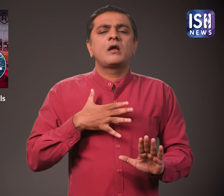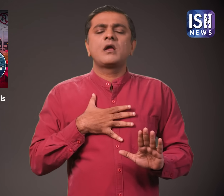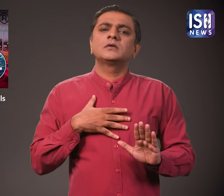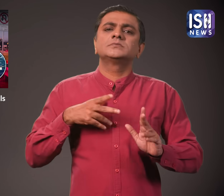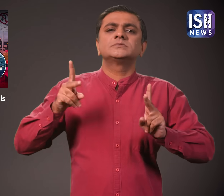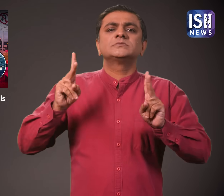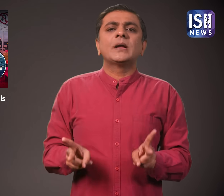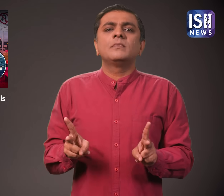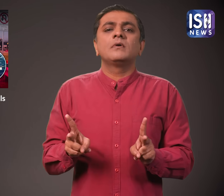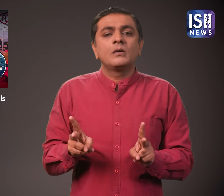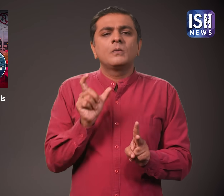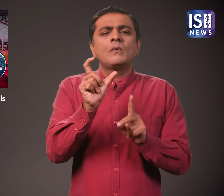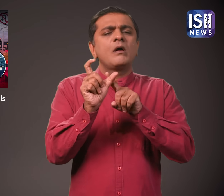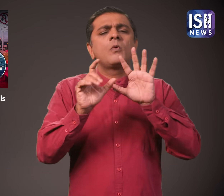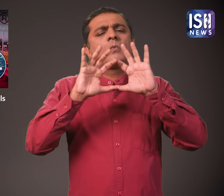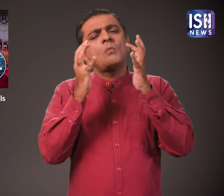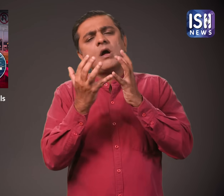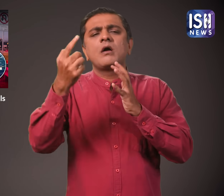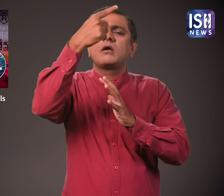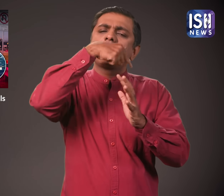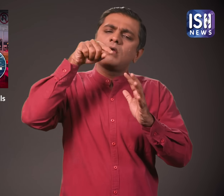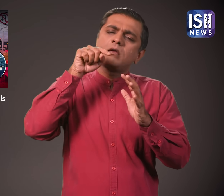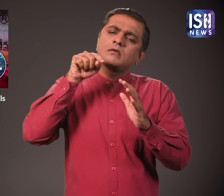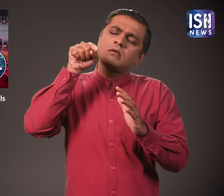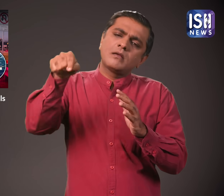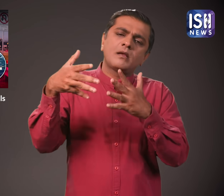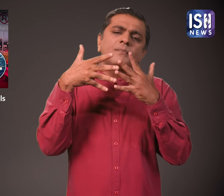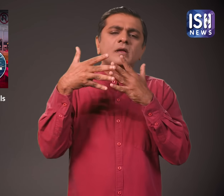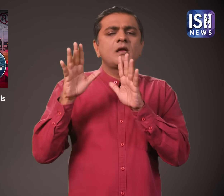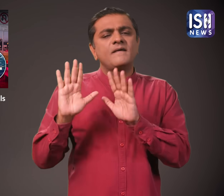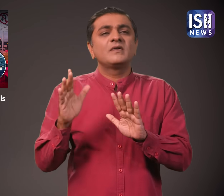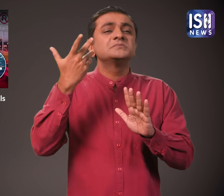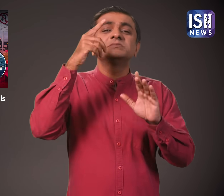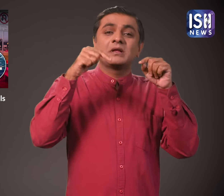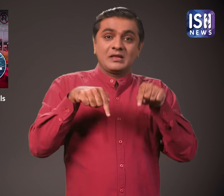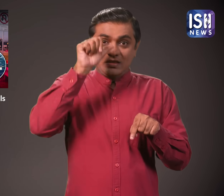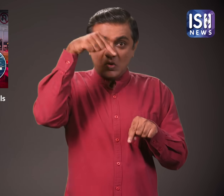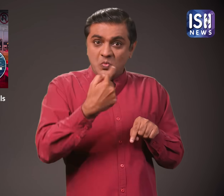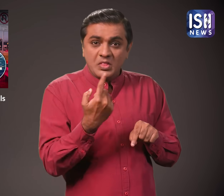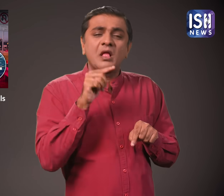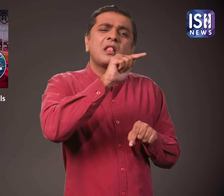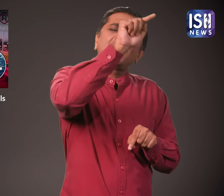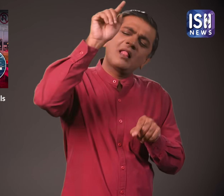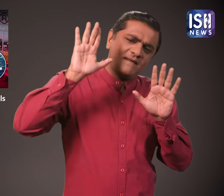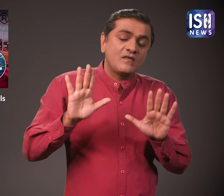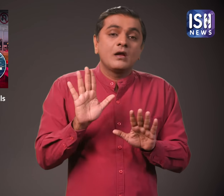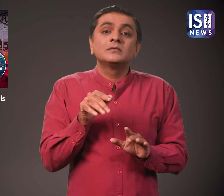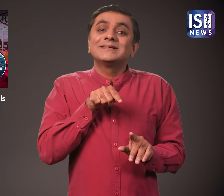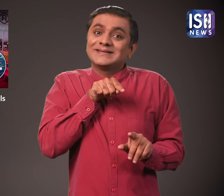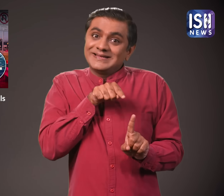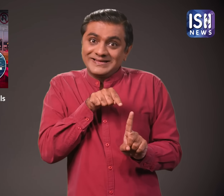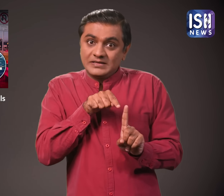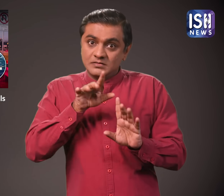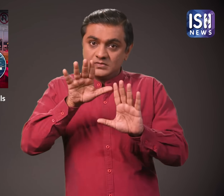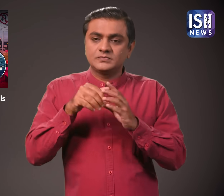This doesn’t happen only in India; it is practiced in many countries around the world.